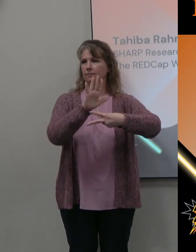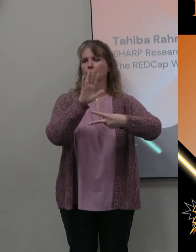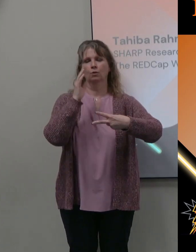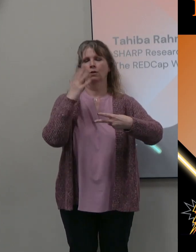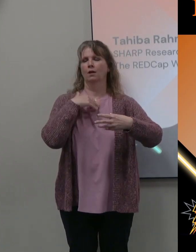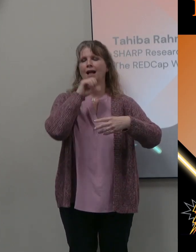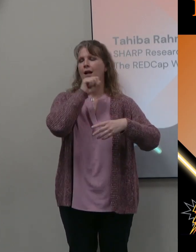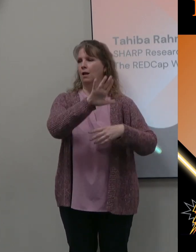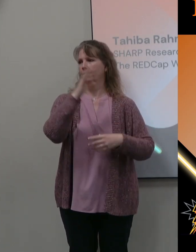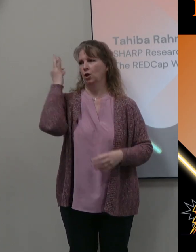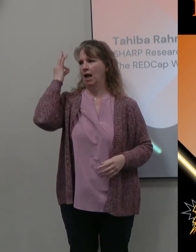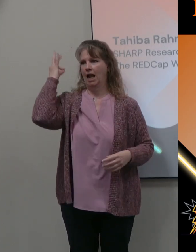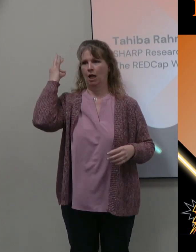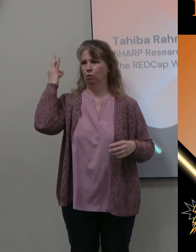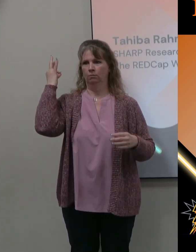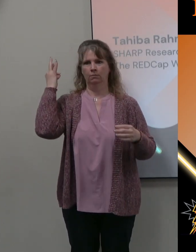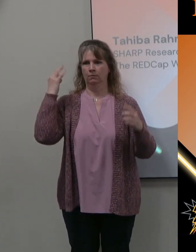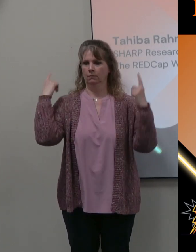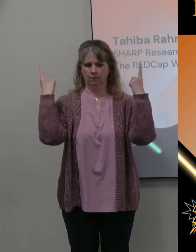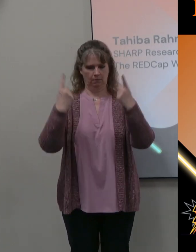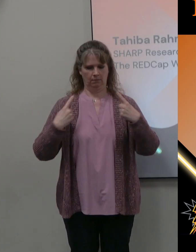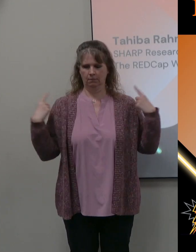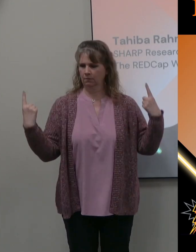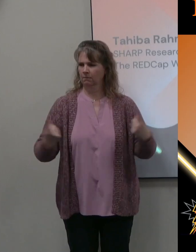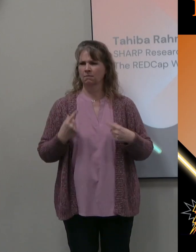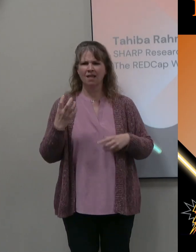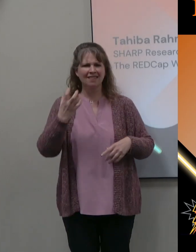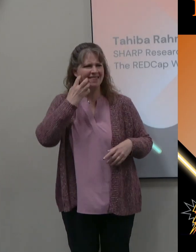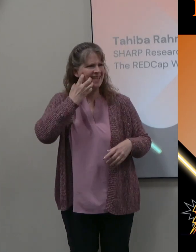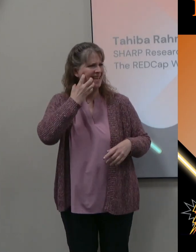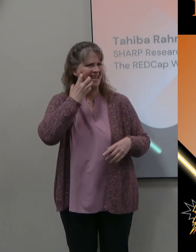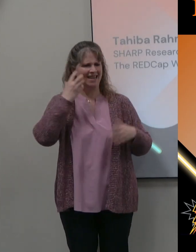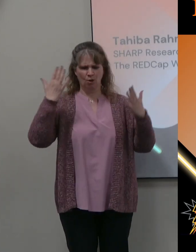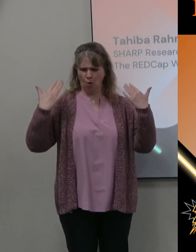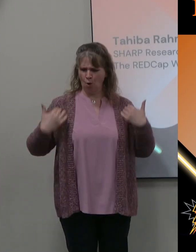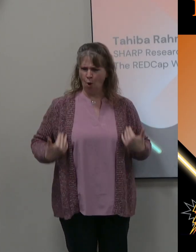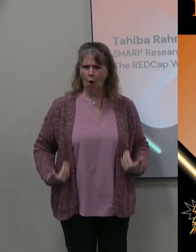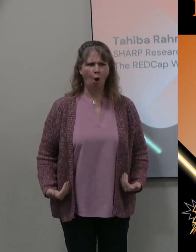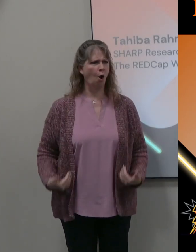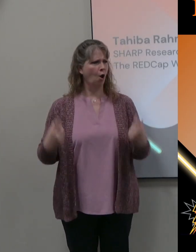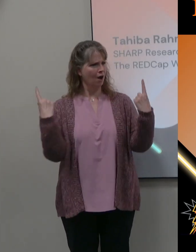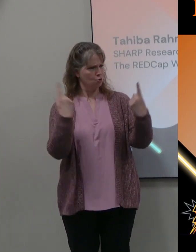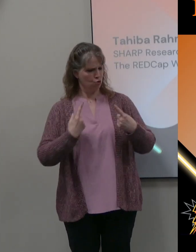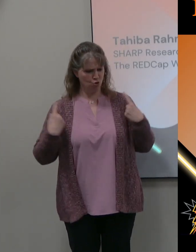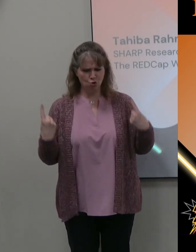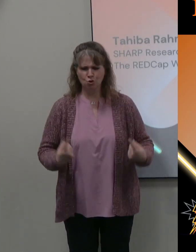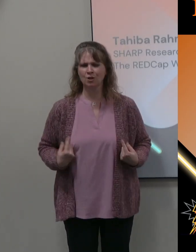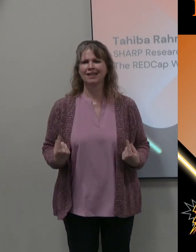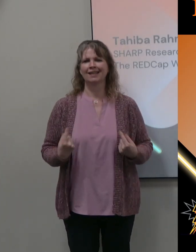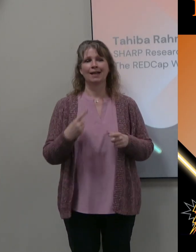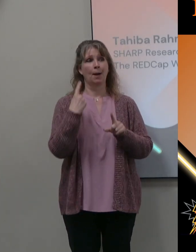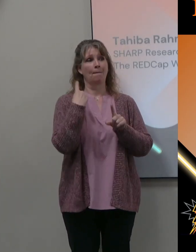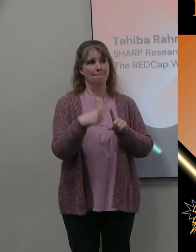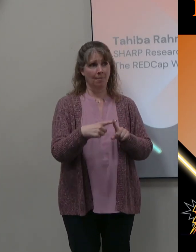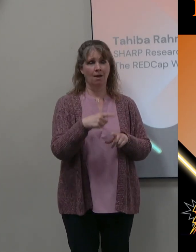She has two big characteristics. I love her hair. She has thick, wavy, long hair,